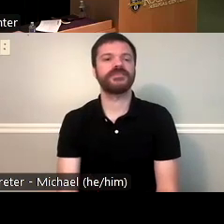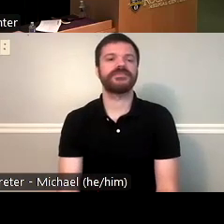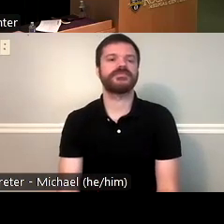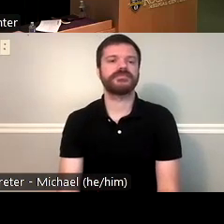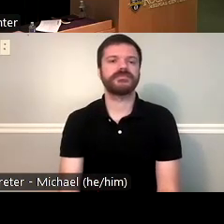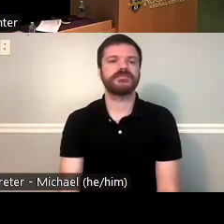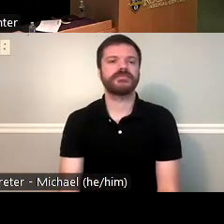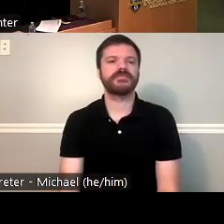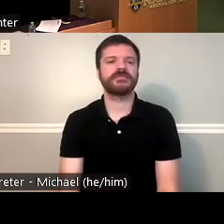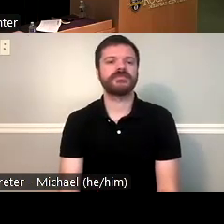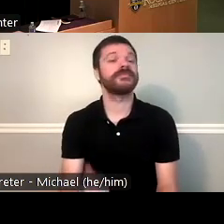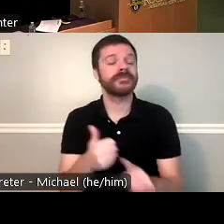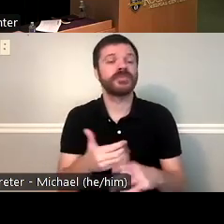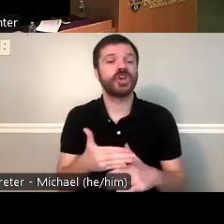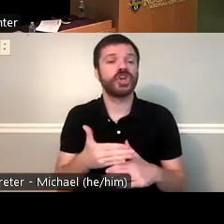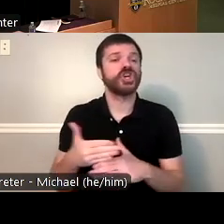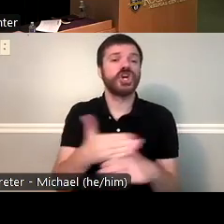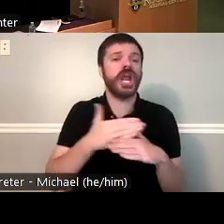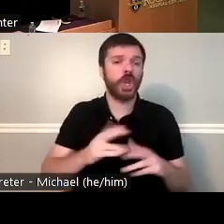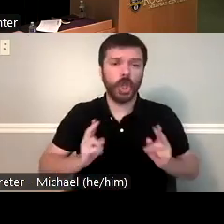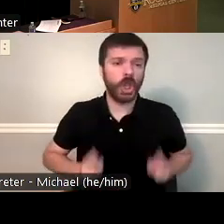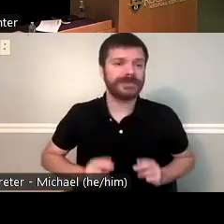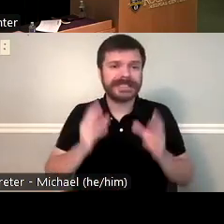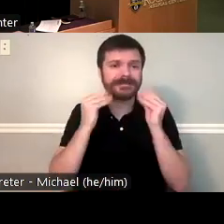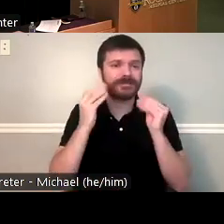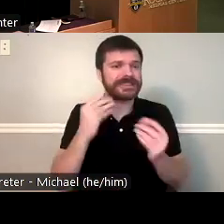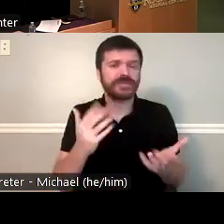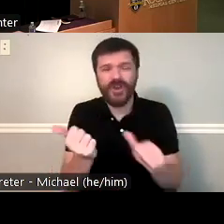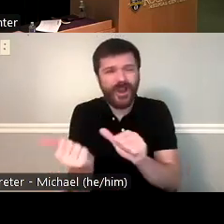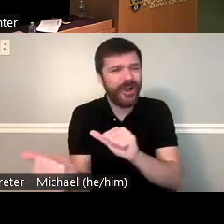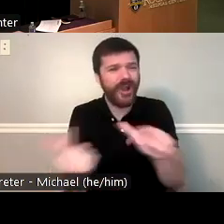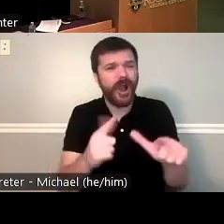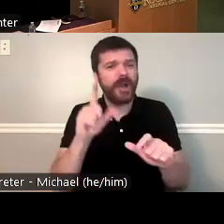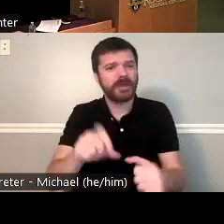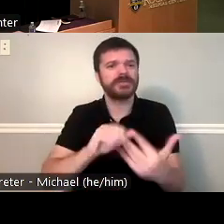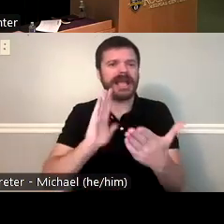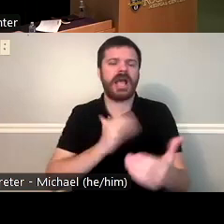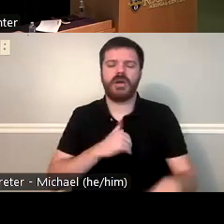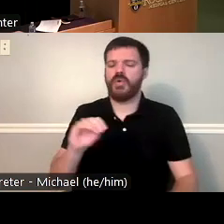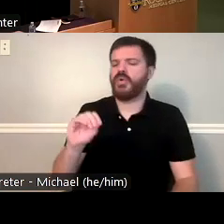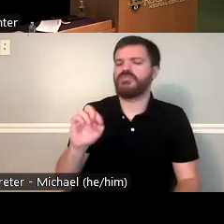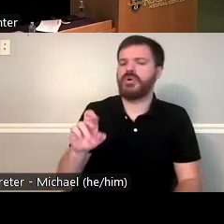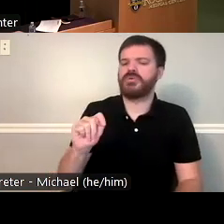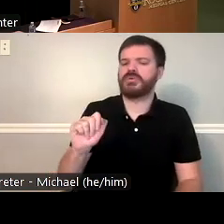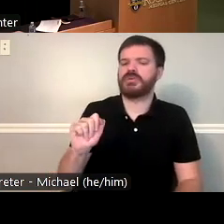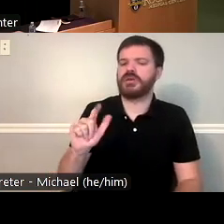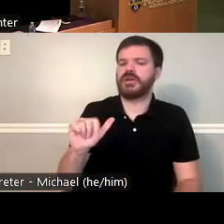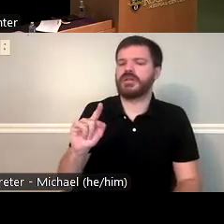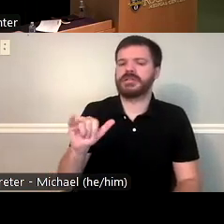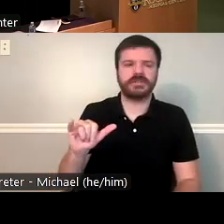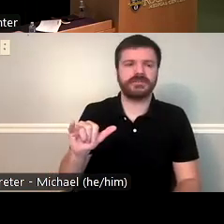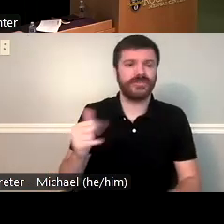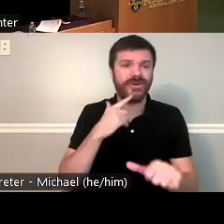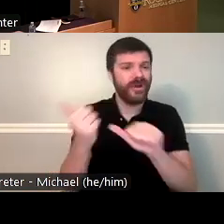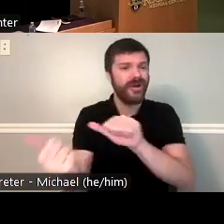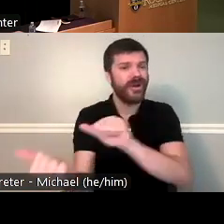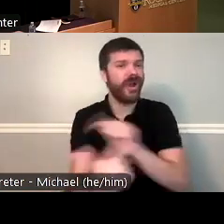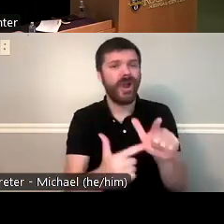a shared Human Experience we all must face our own mortality and we are all are going to lose loved